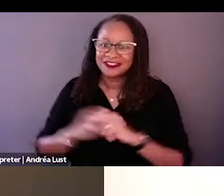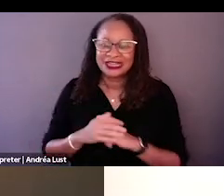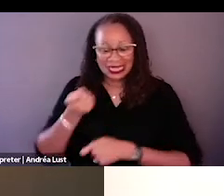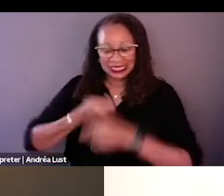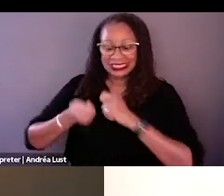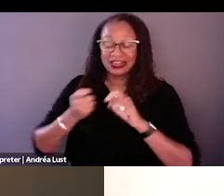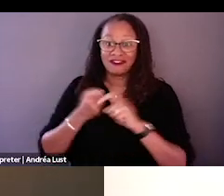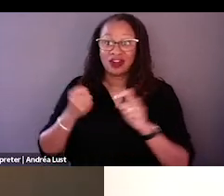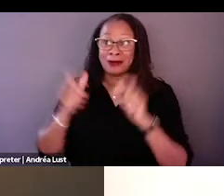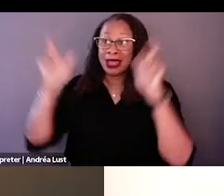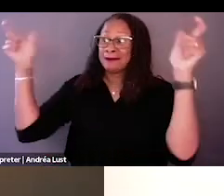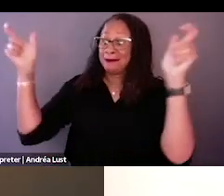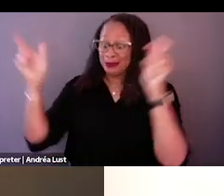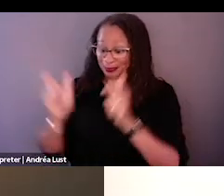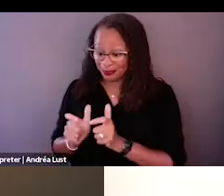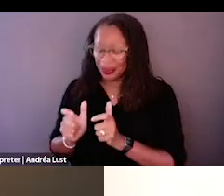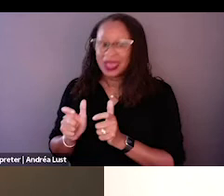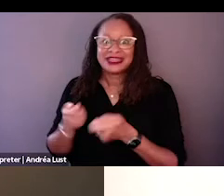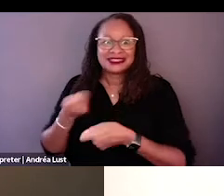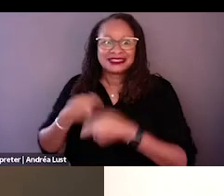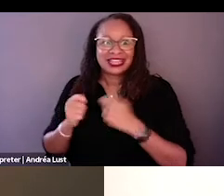They made a detour to Poland.